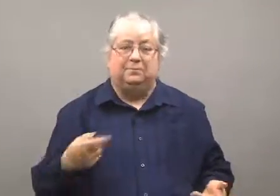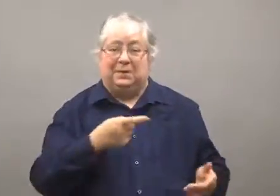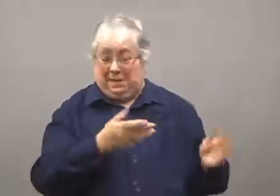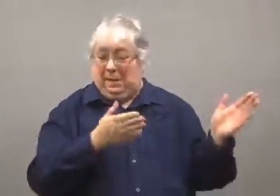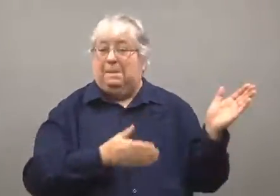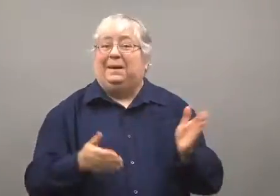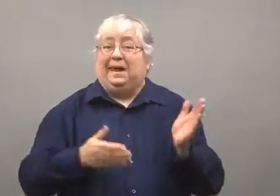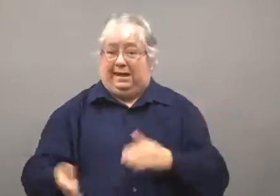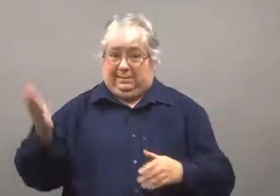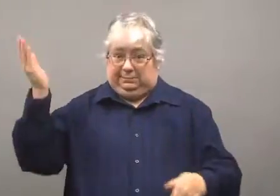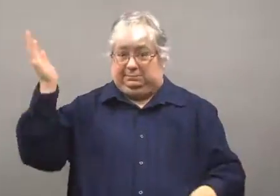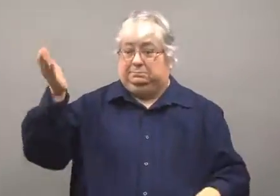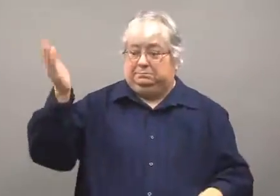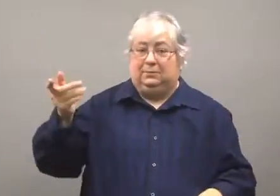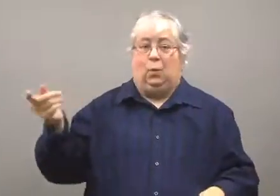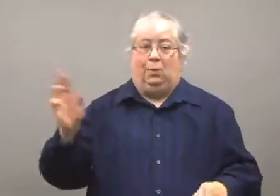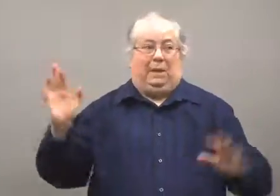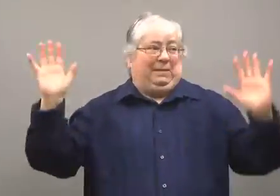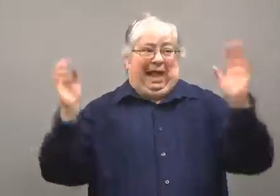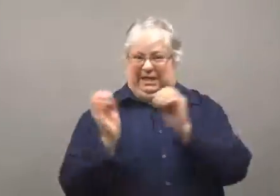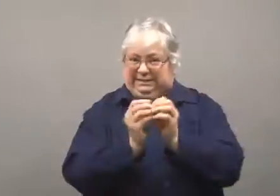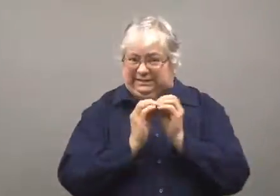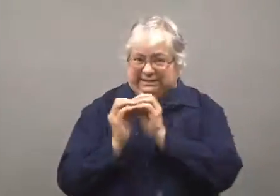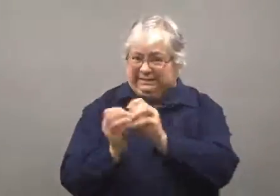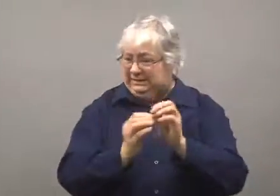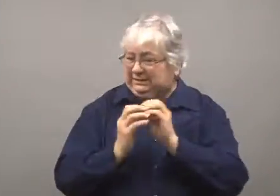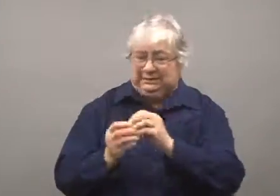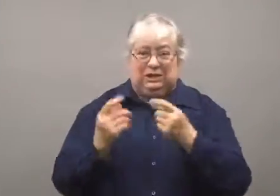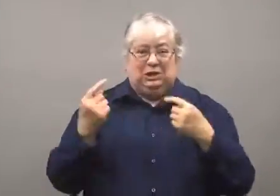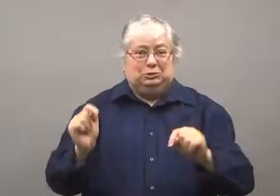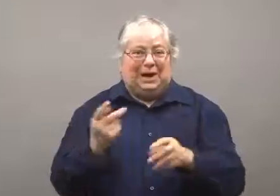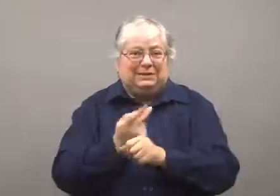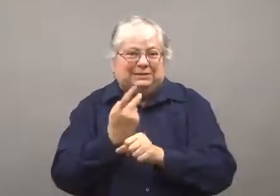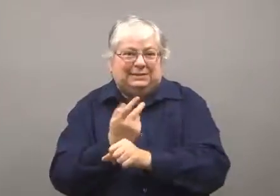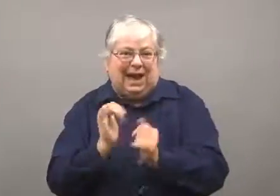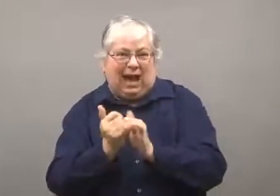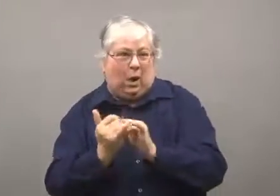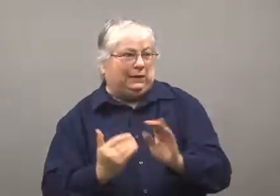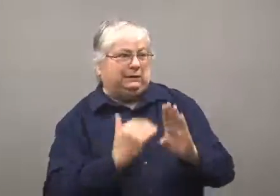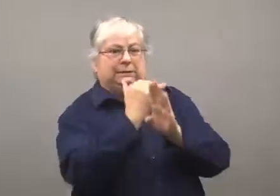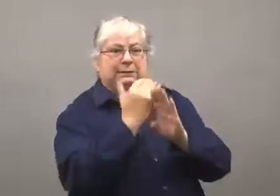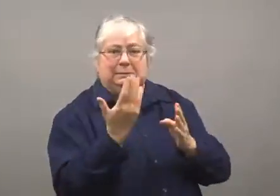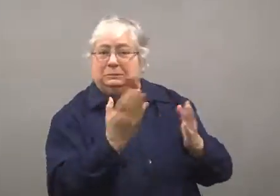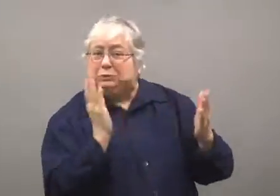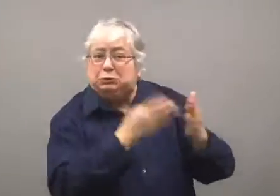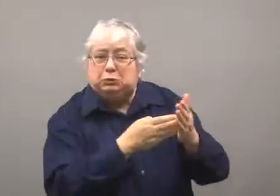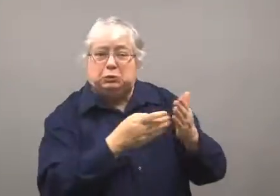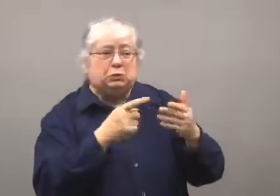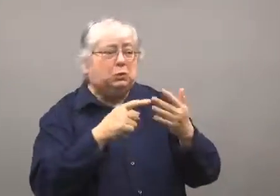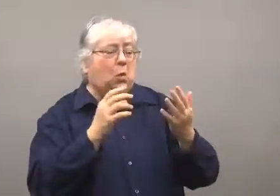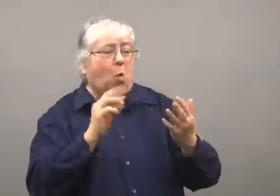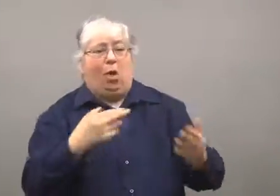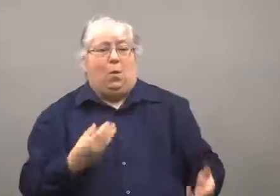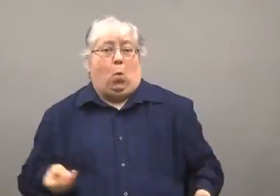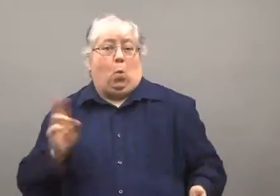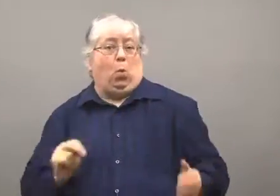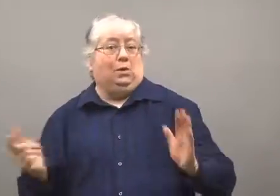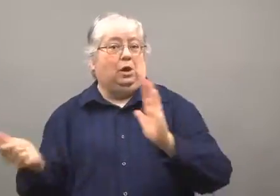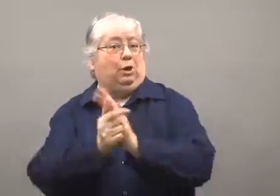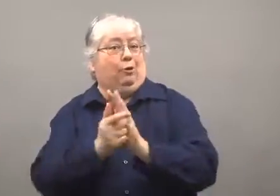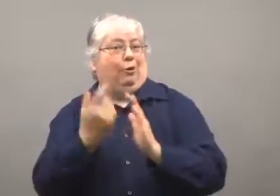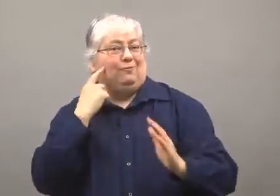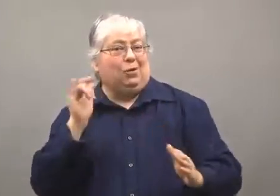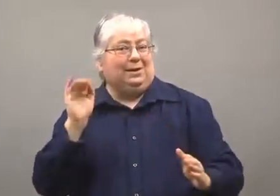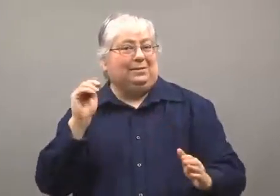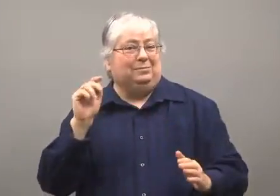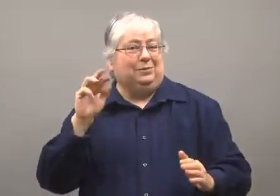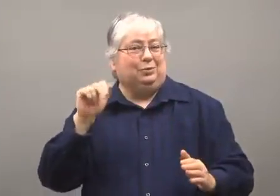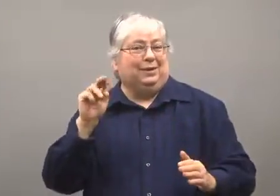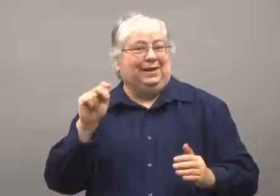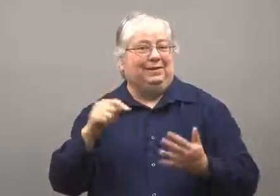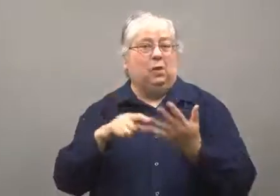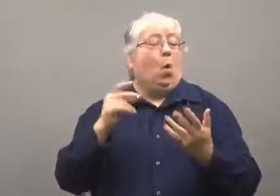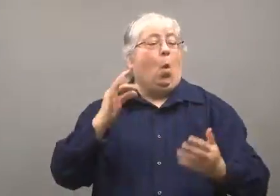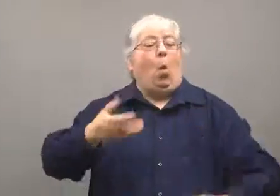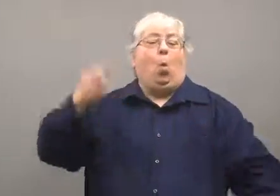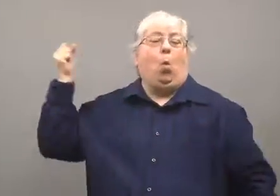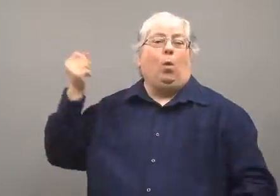When they became aware of his intention to give a speech on it, Republicans tried to come up